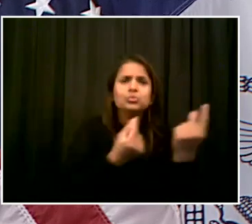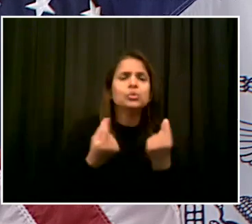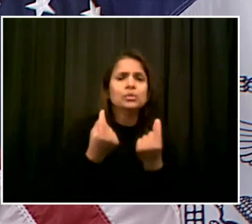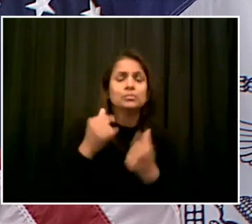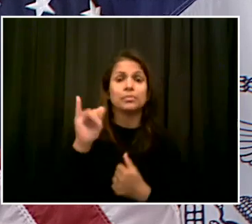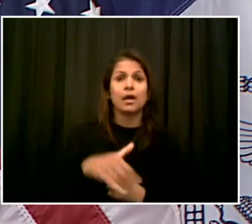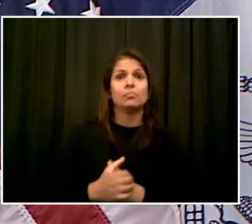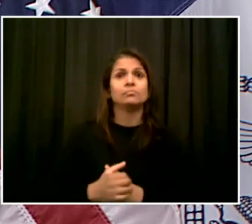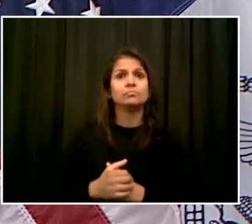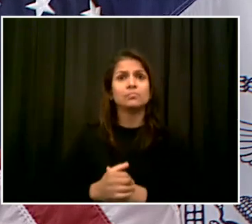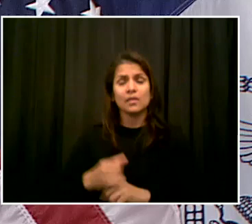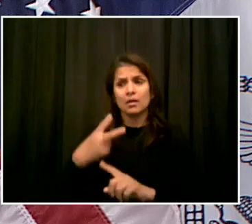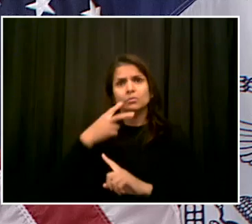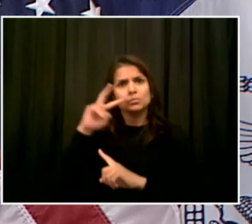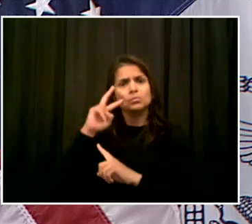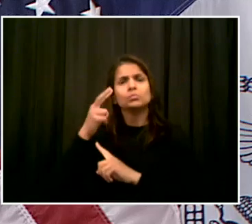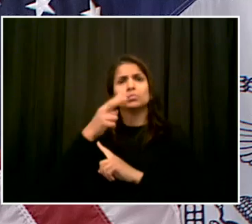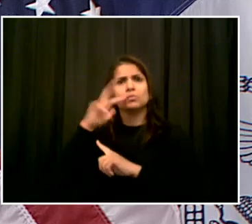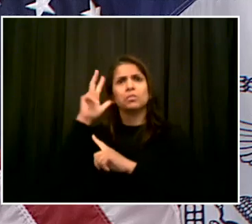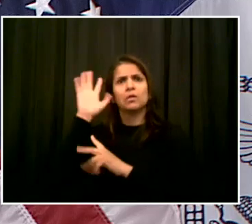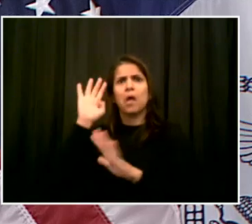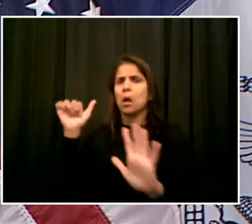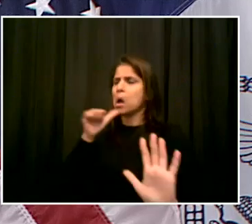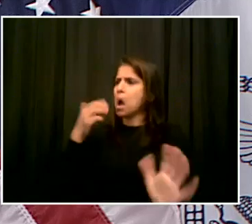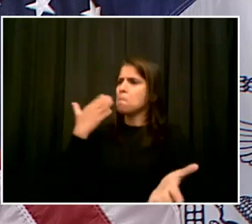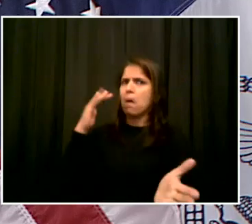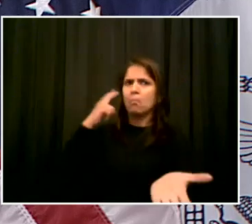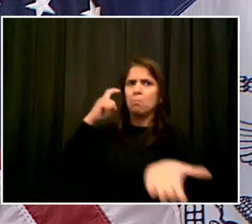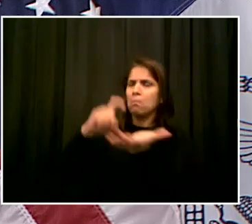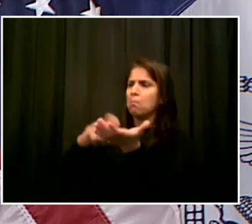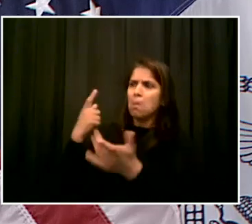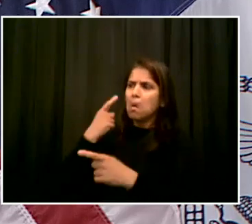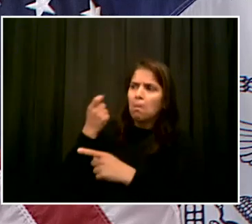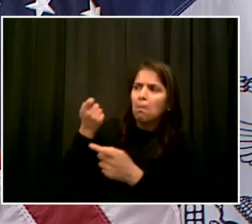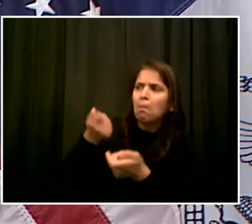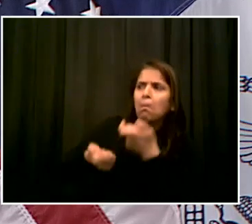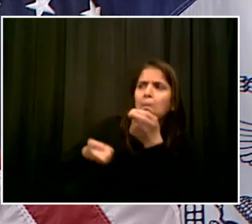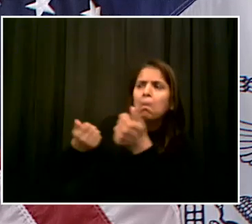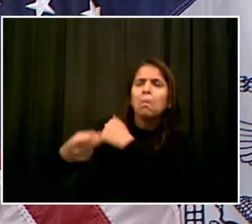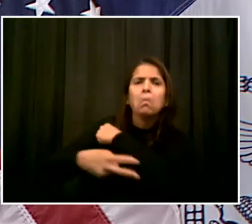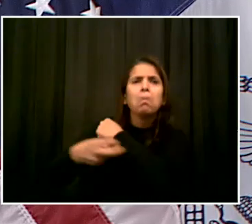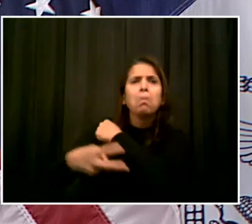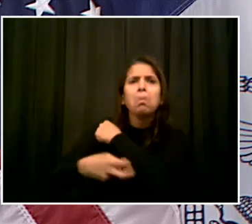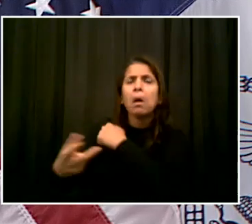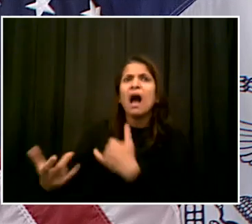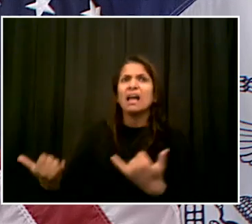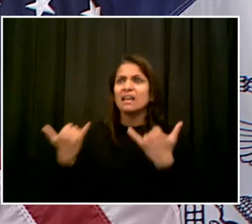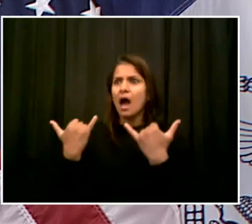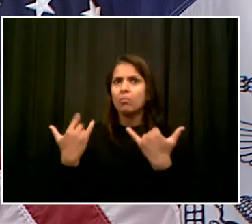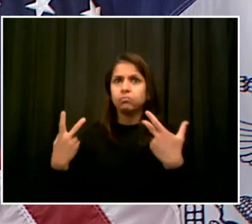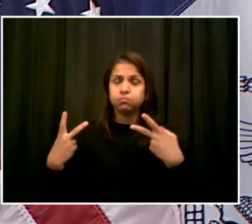BEGAN, WE DIDN'T SEE THIS. AND SOME OF THIS IS VERY ORAGNIEZD,M AYE B